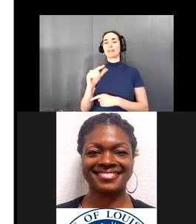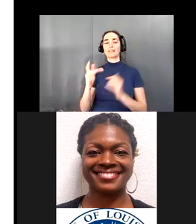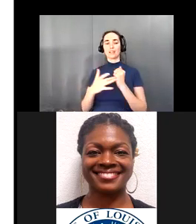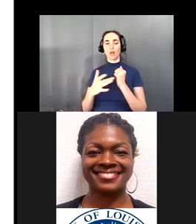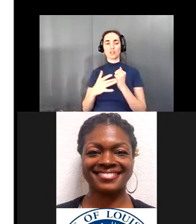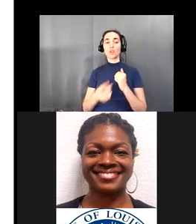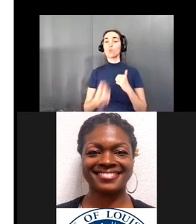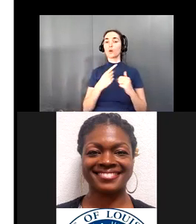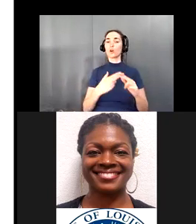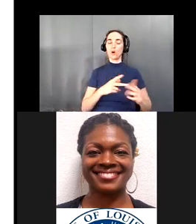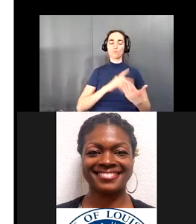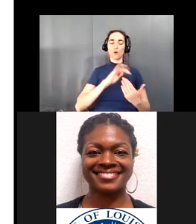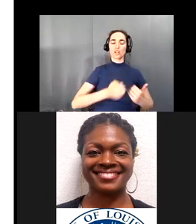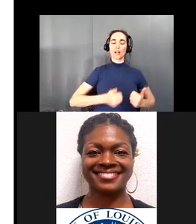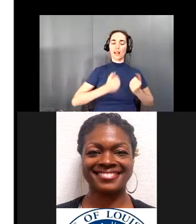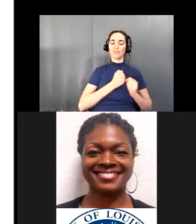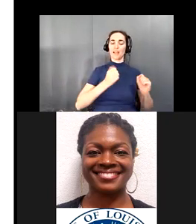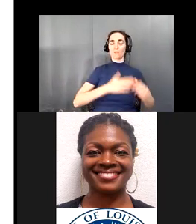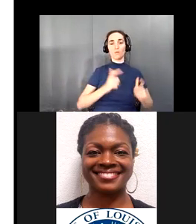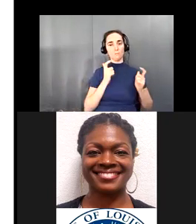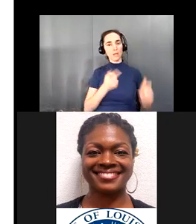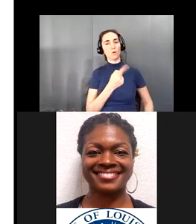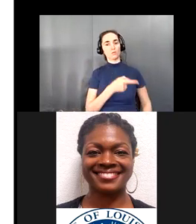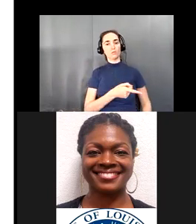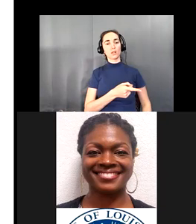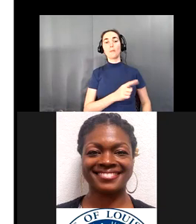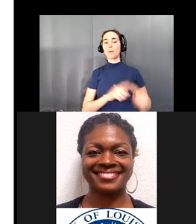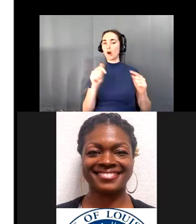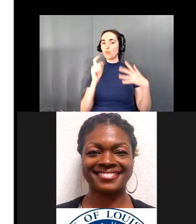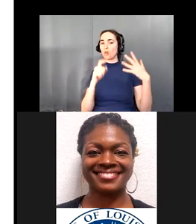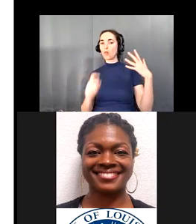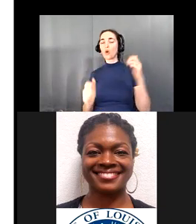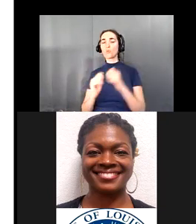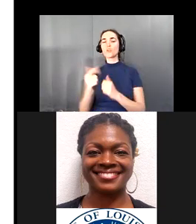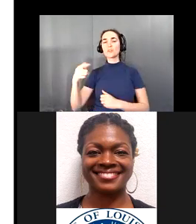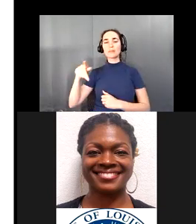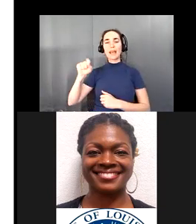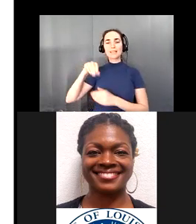16:23:23 is a real big, a big one. But there's other GPS tracking devices like Angel sense